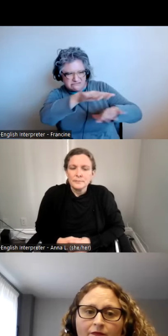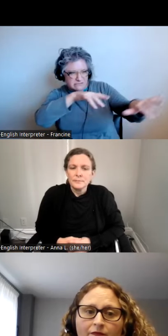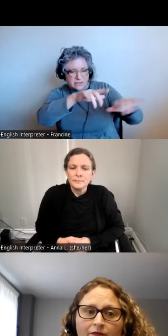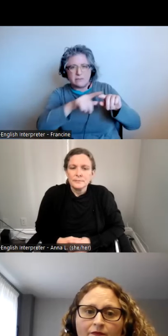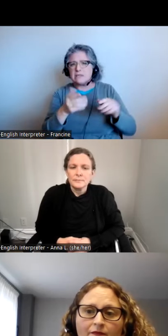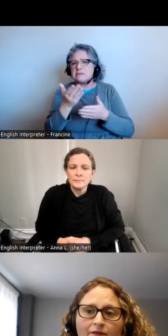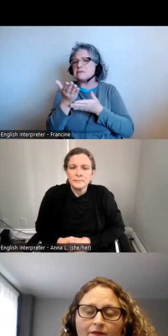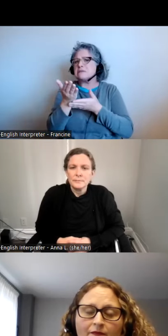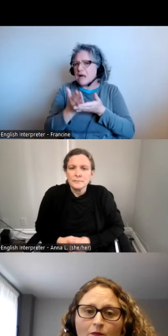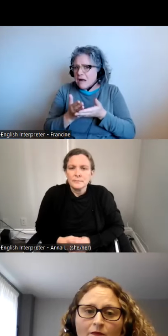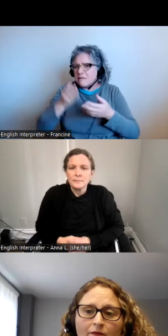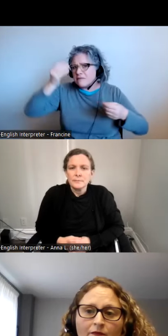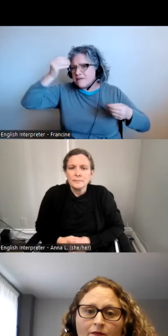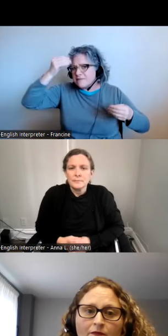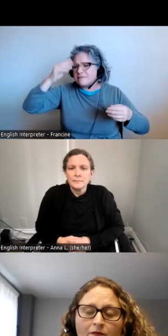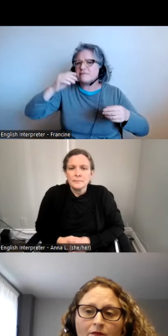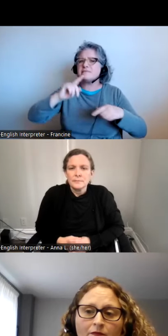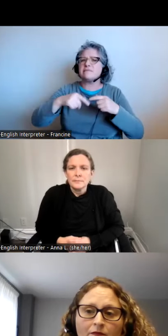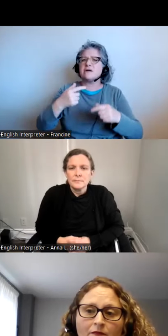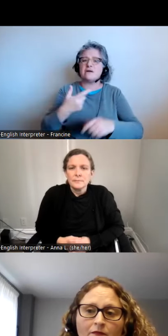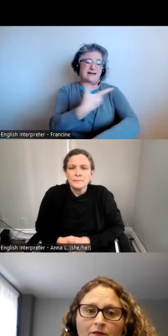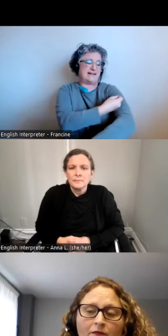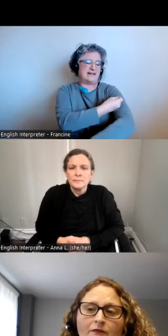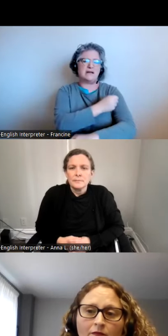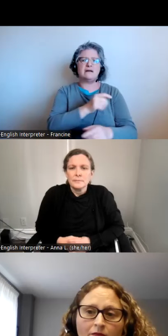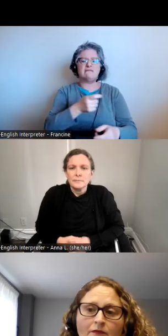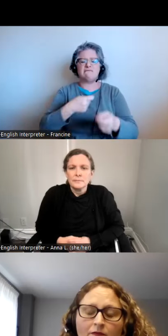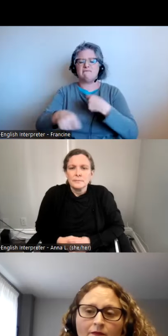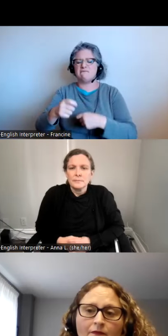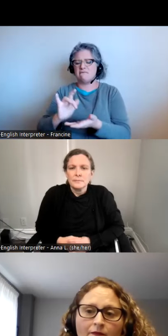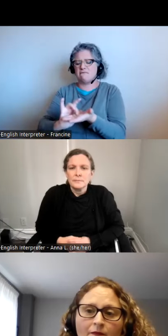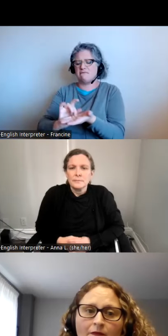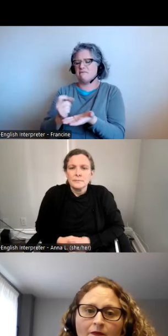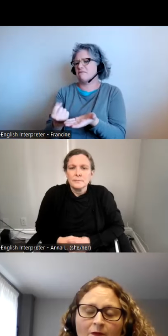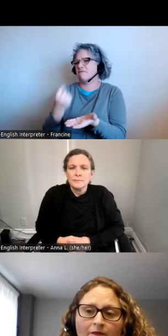behind the scenes research, but I know that there has been